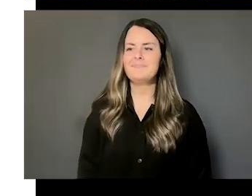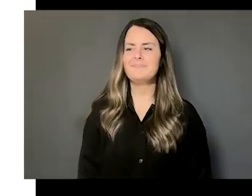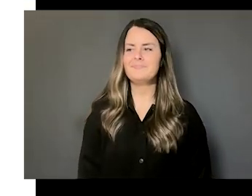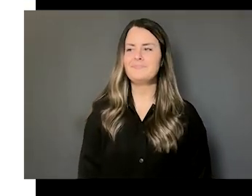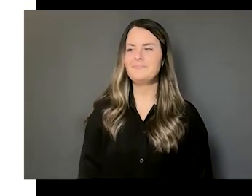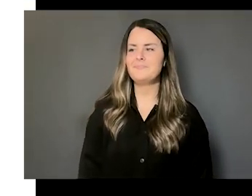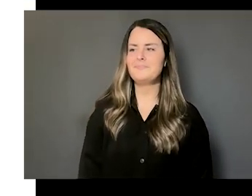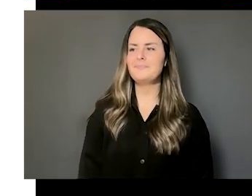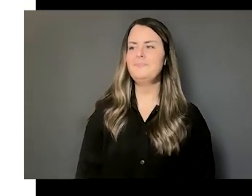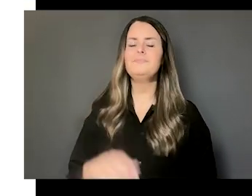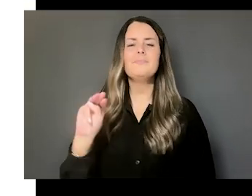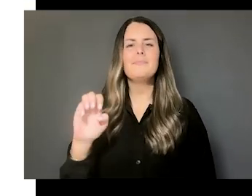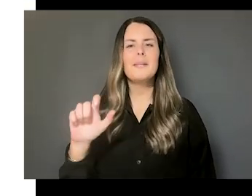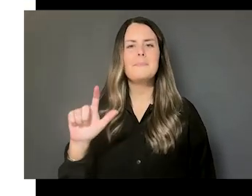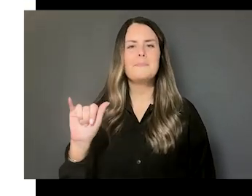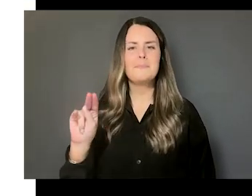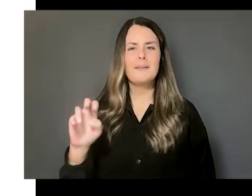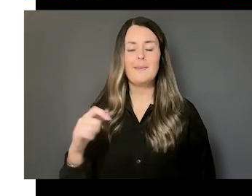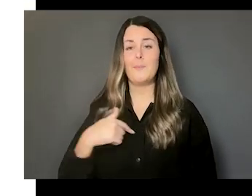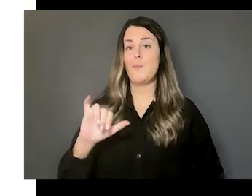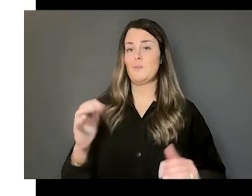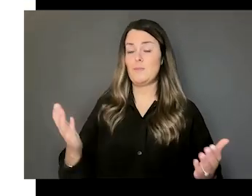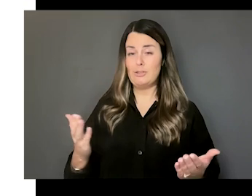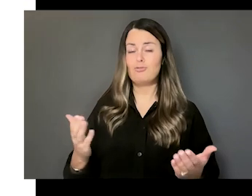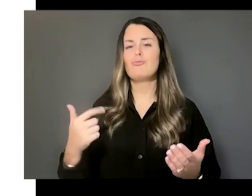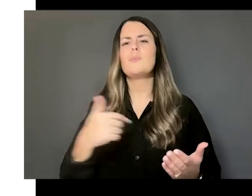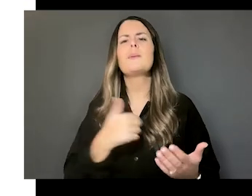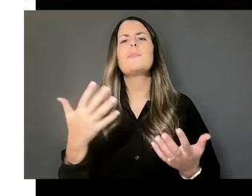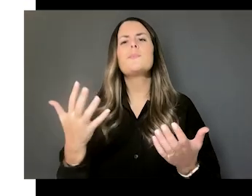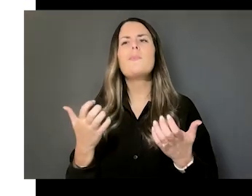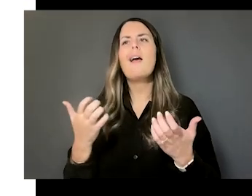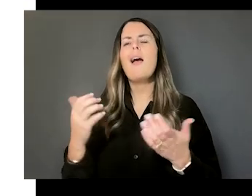We also in Syracuse, want to hold our students up high and ensure